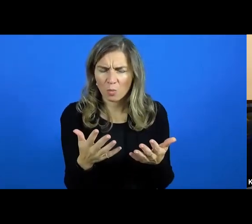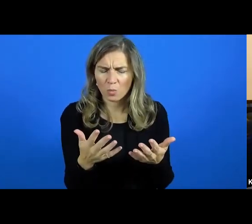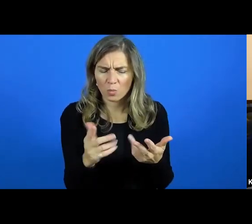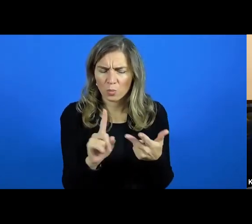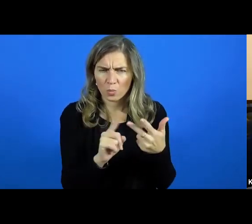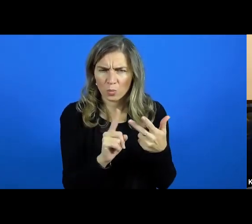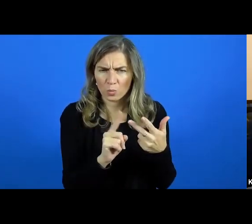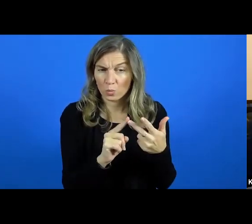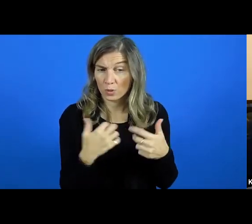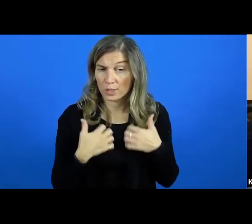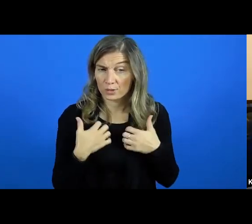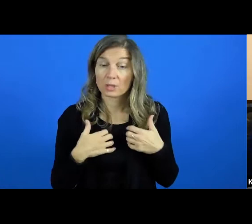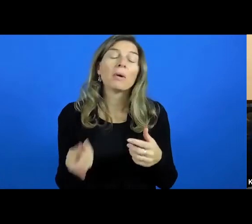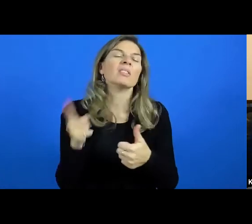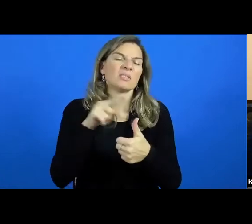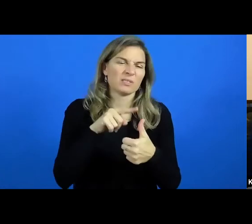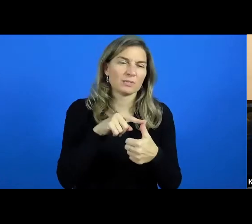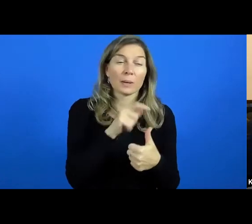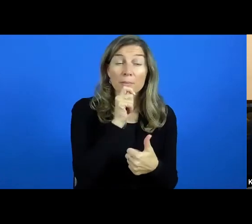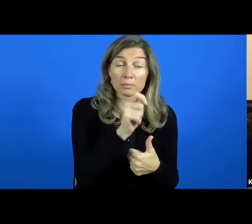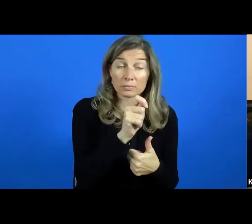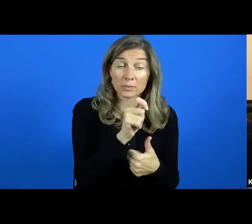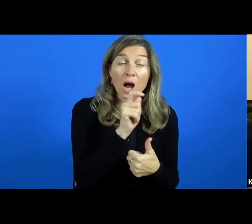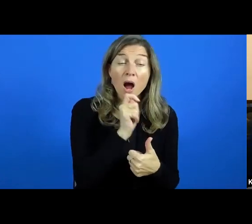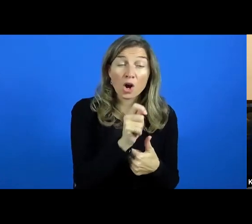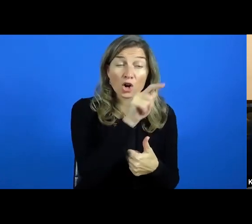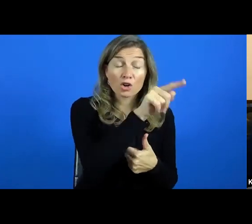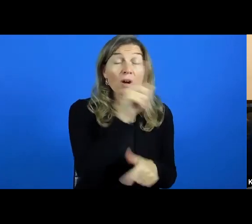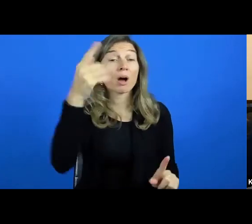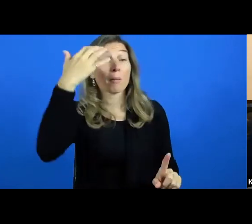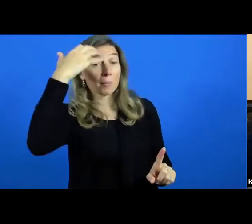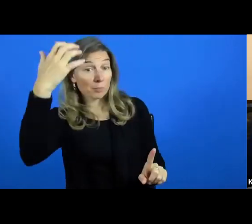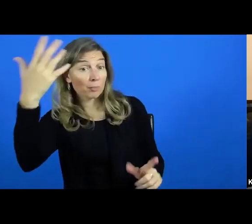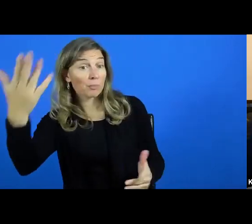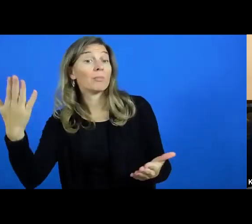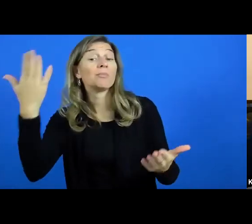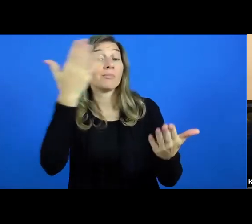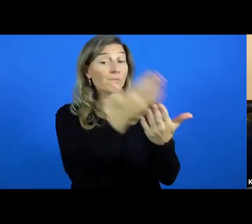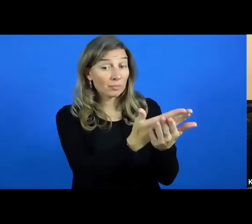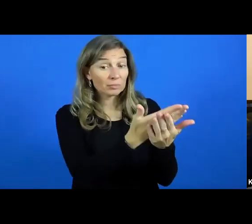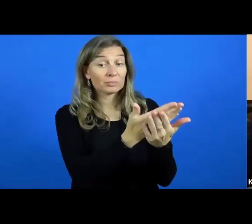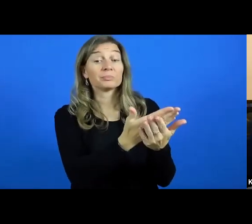In Hungary there was a call for proposal from the government which problem was